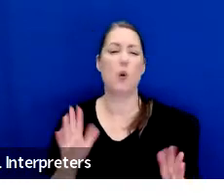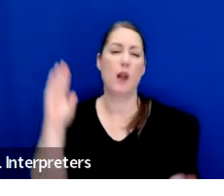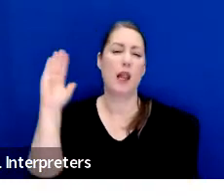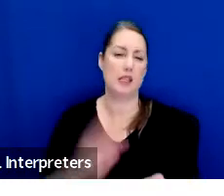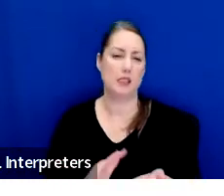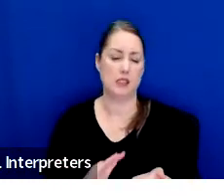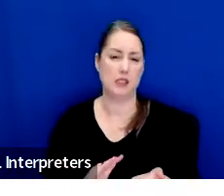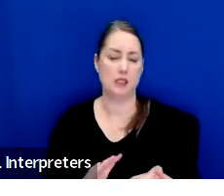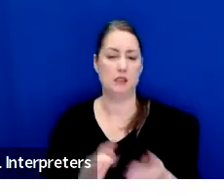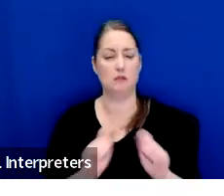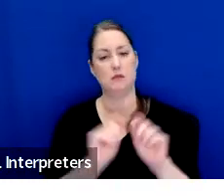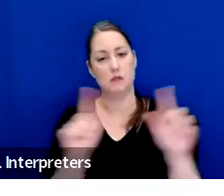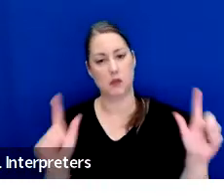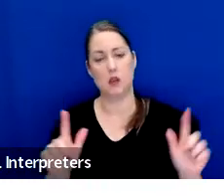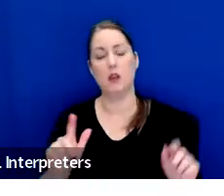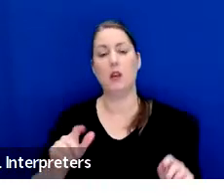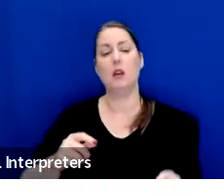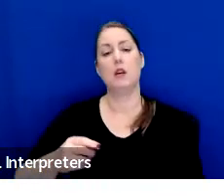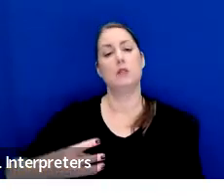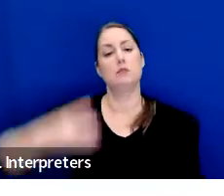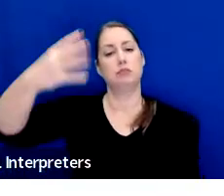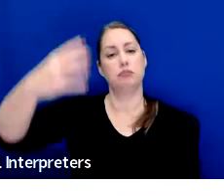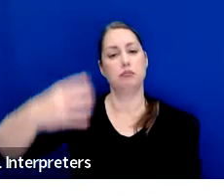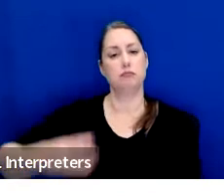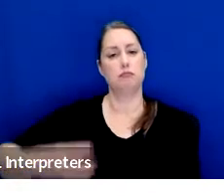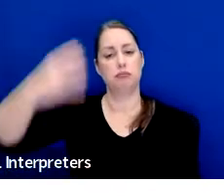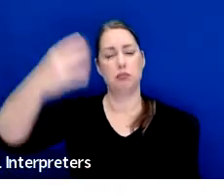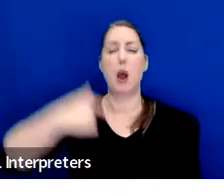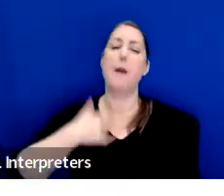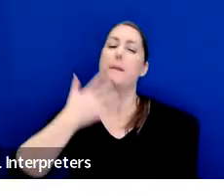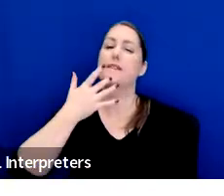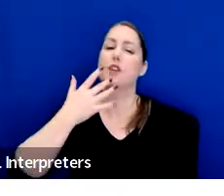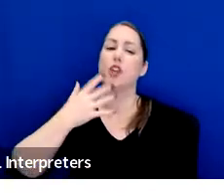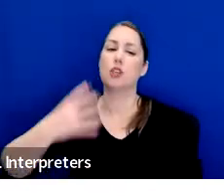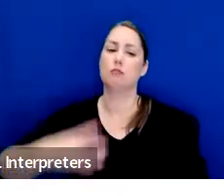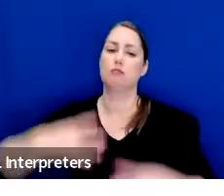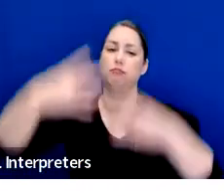but they do have to scroll and that is my preferred style. It works